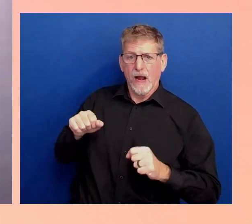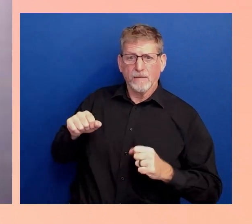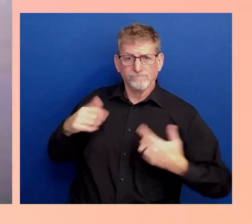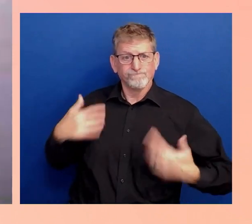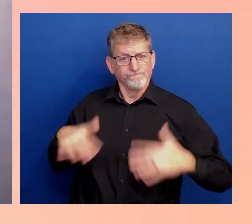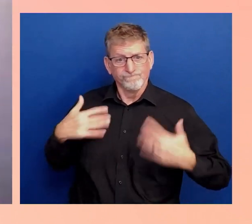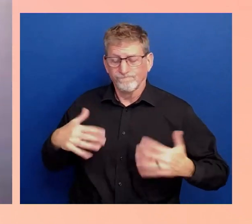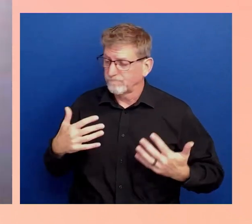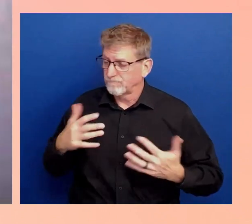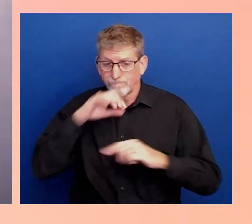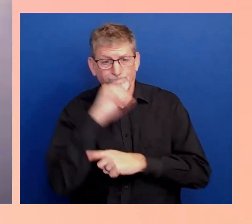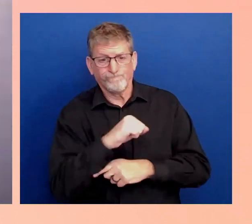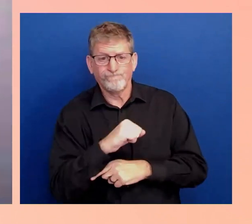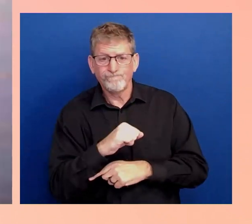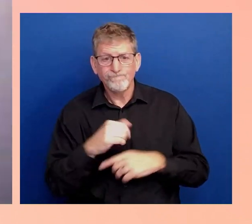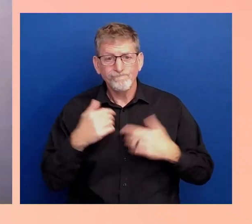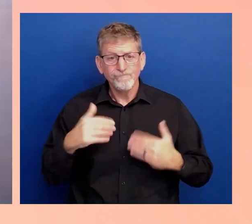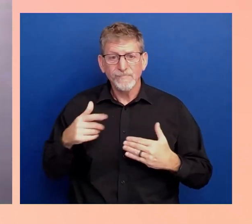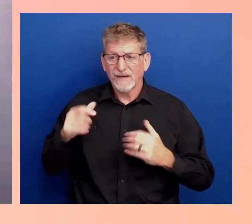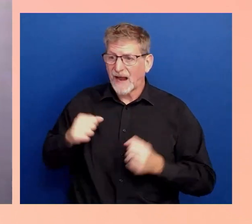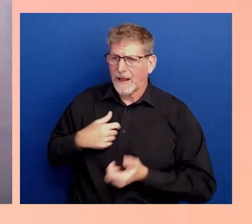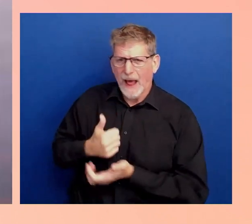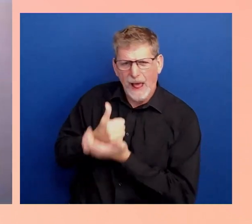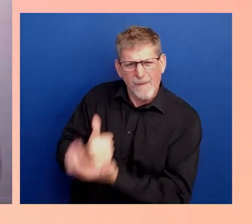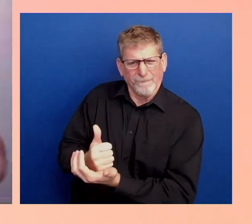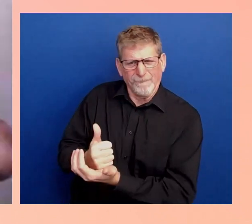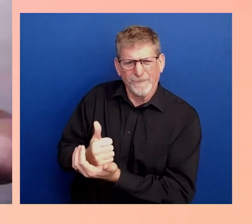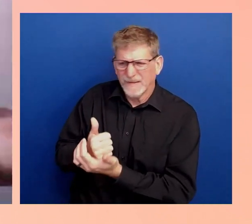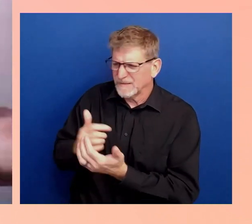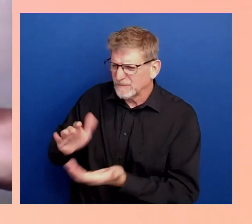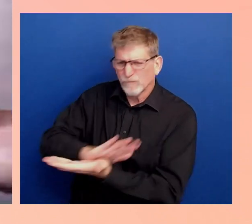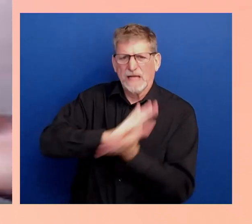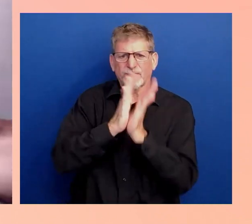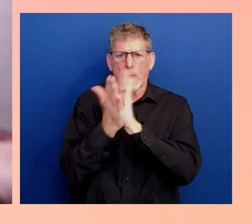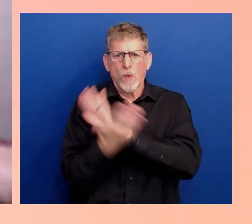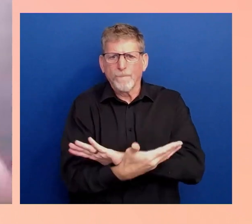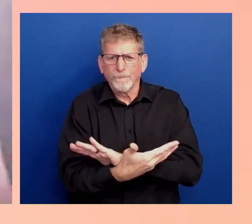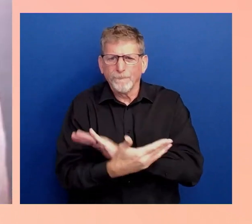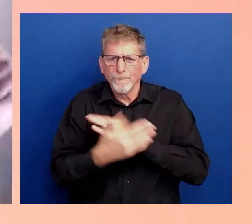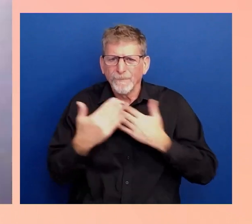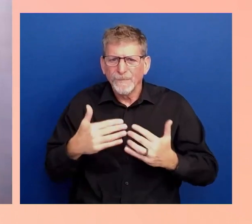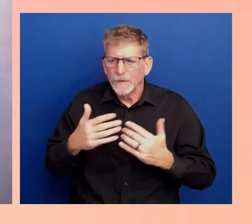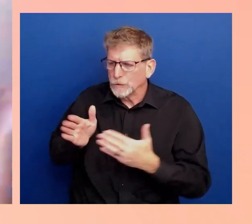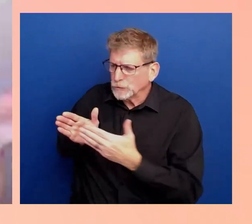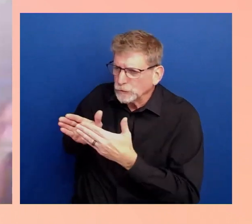to continue to transform and to shift how we can continue